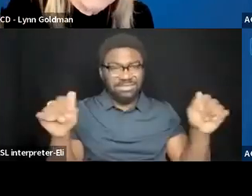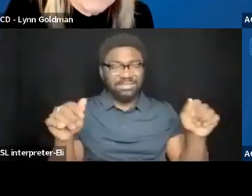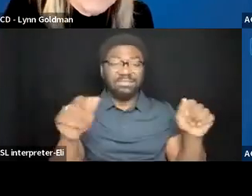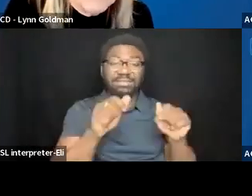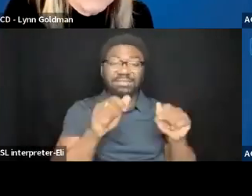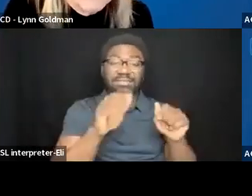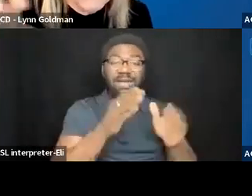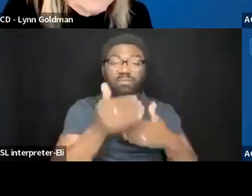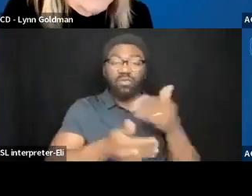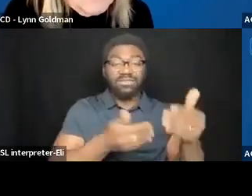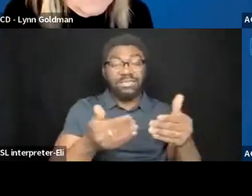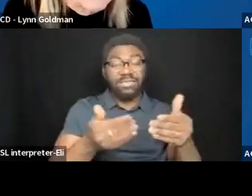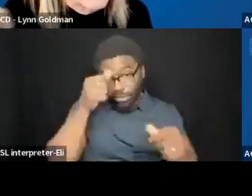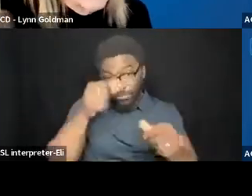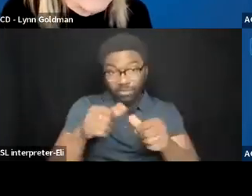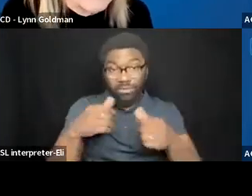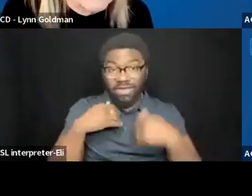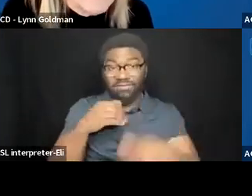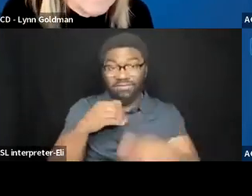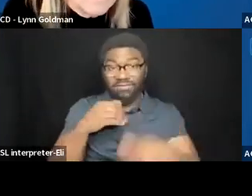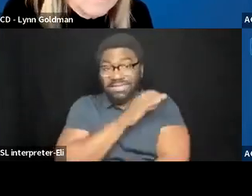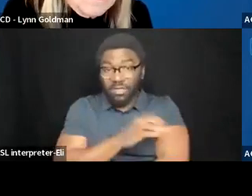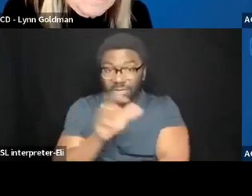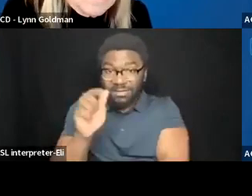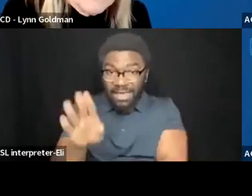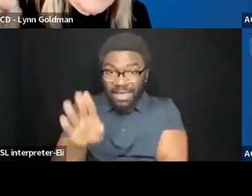in environmental health and other areas like lead testing,